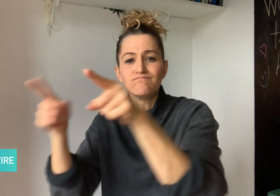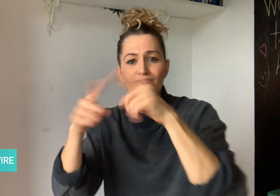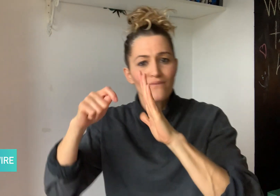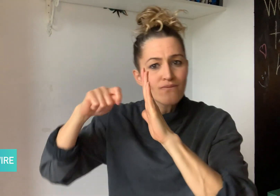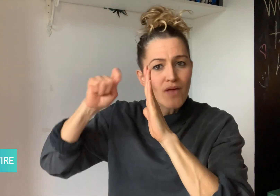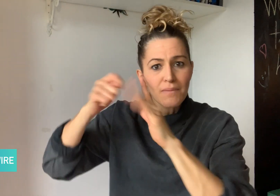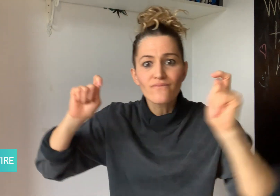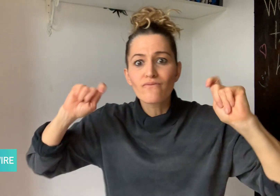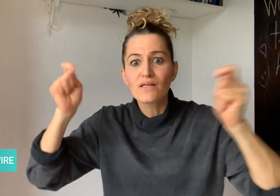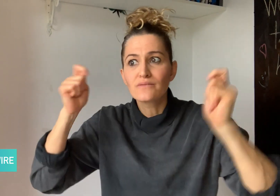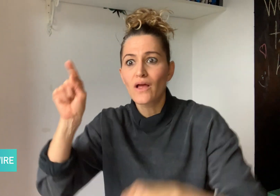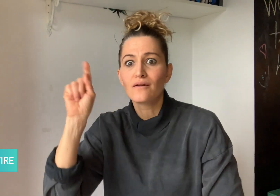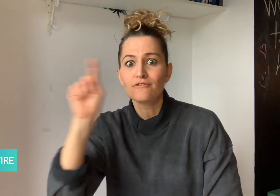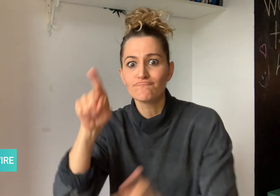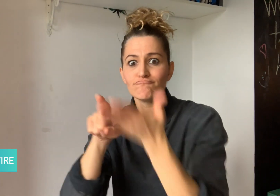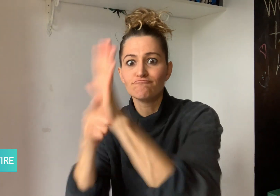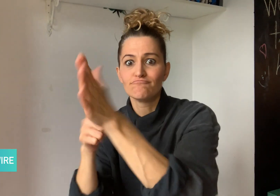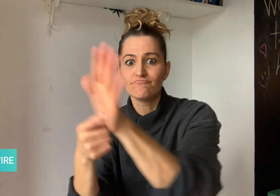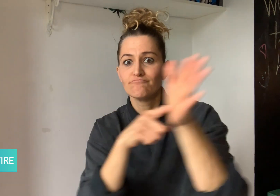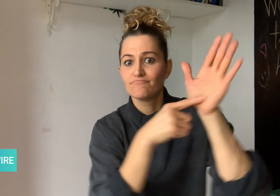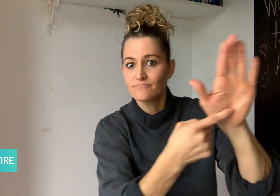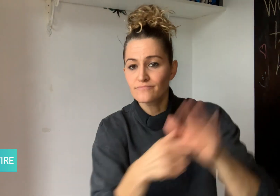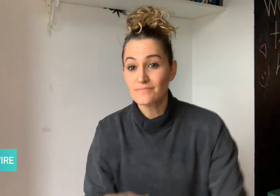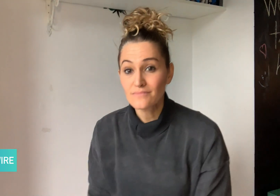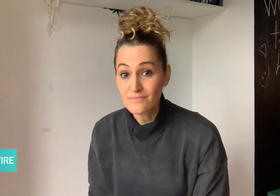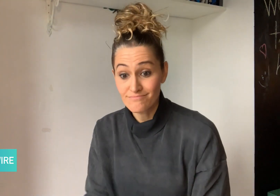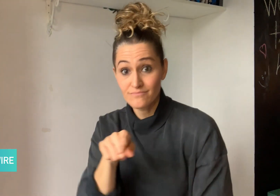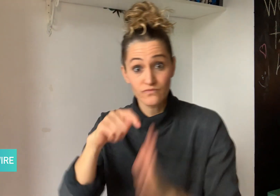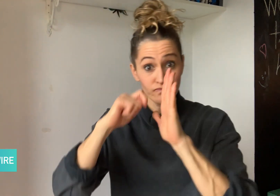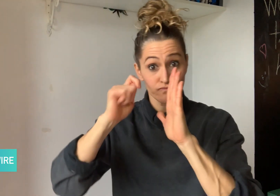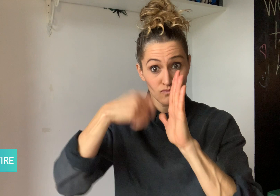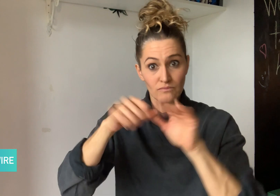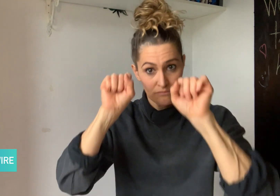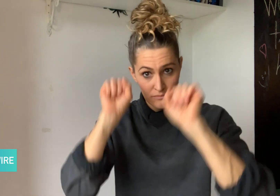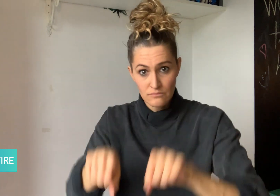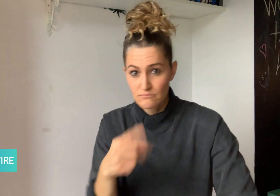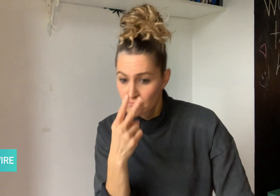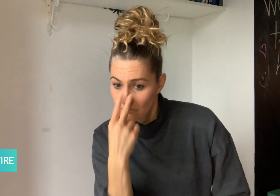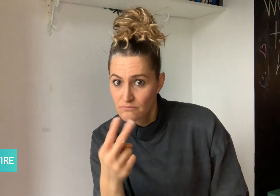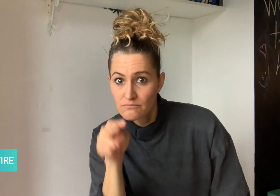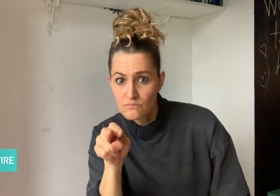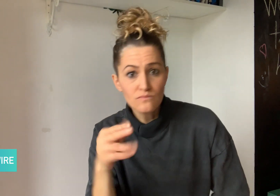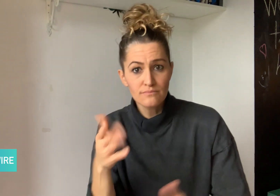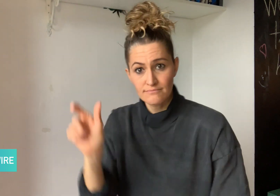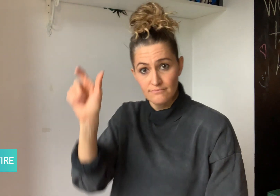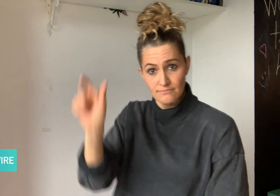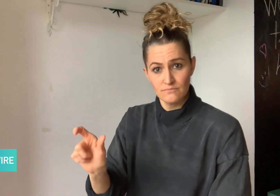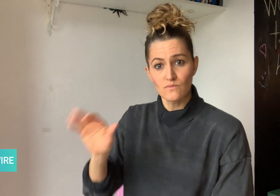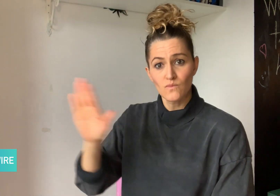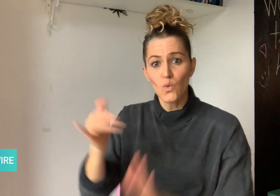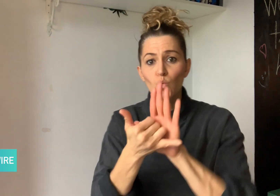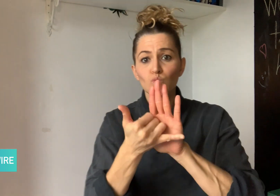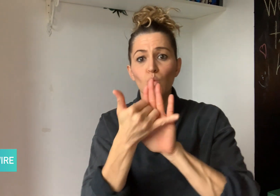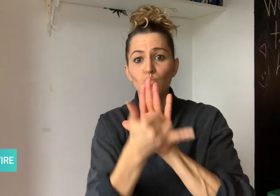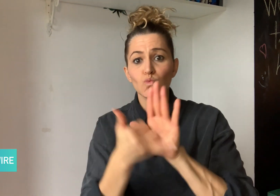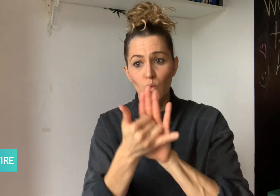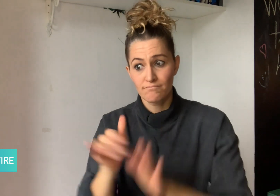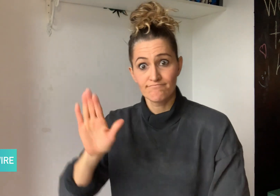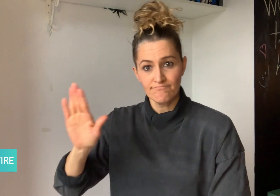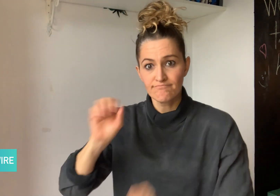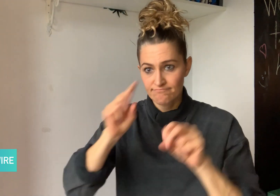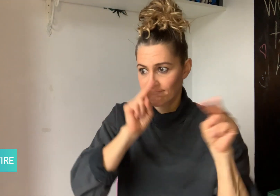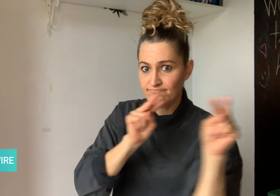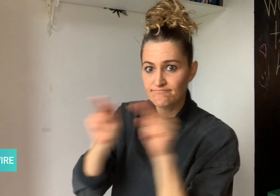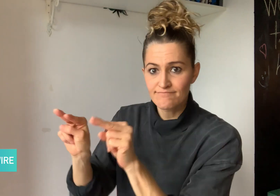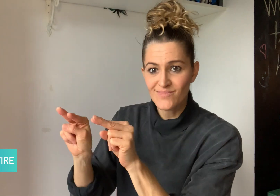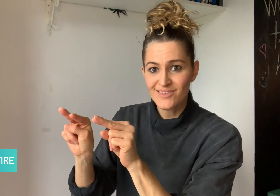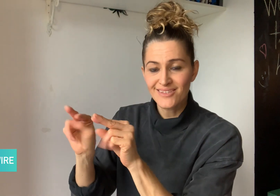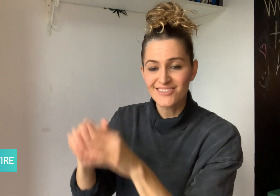to film festivals. The video can be seen on Lekshmi’s YouTube channel.